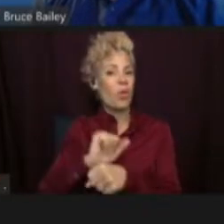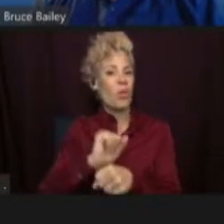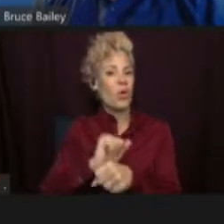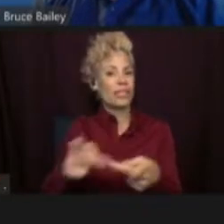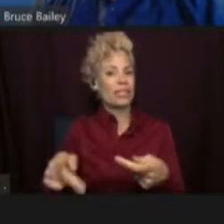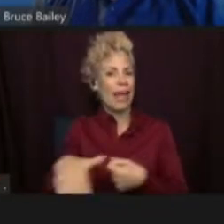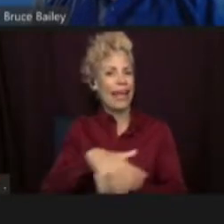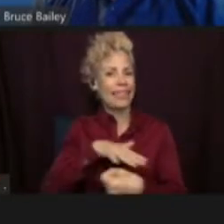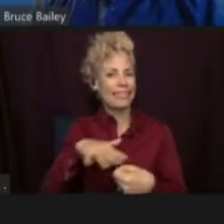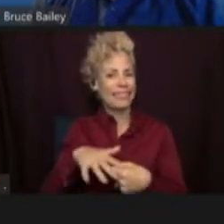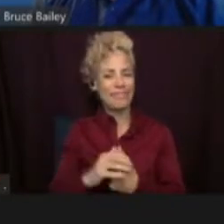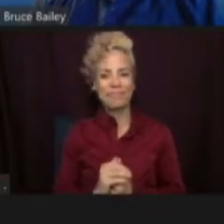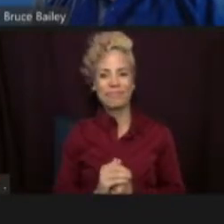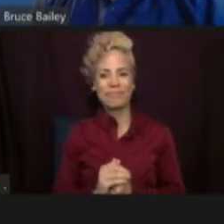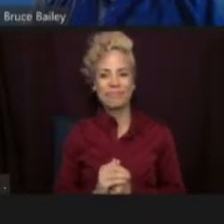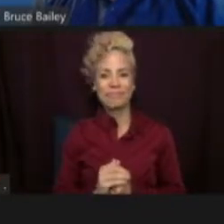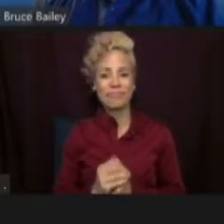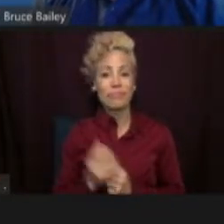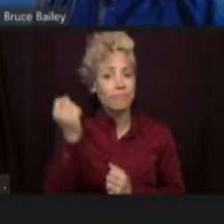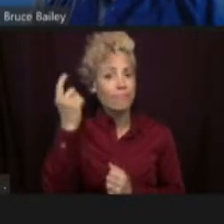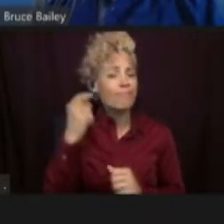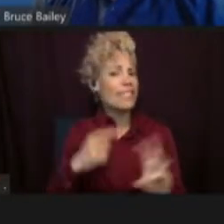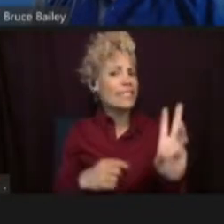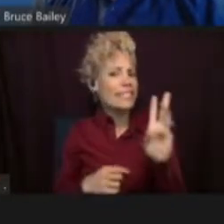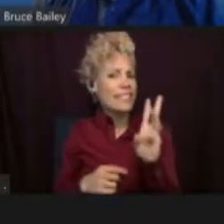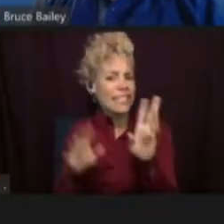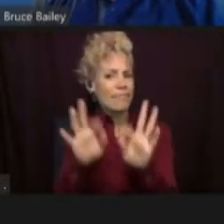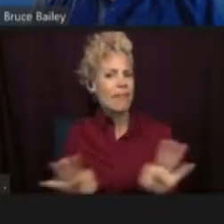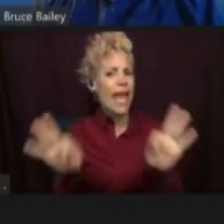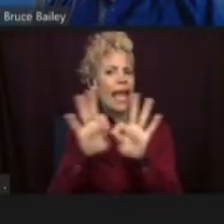there are six main issues we are going to be addressing.